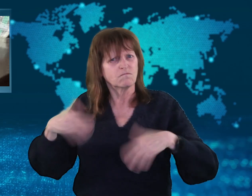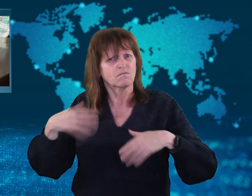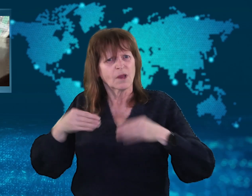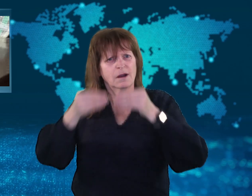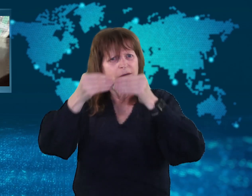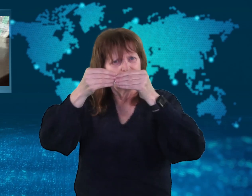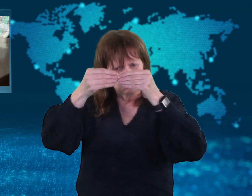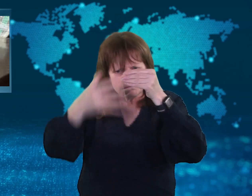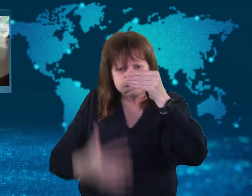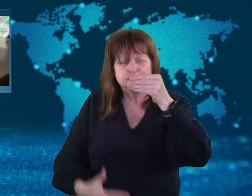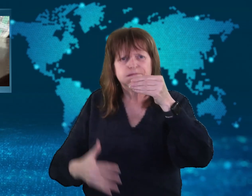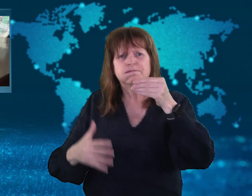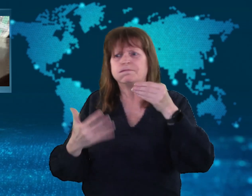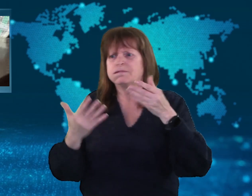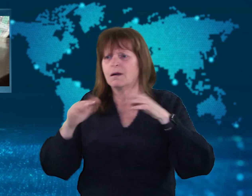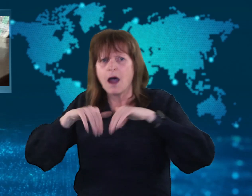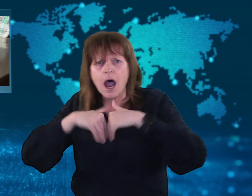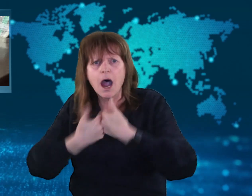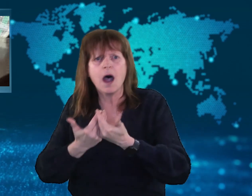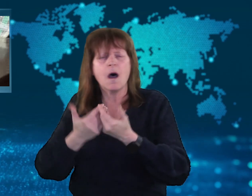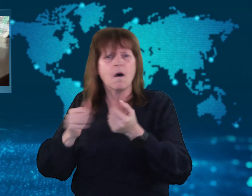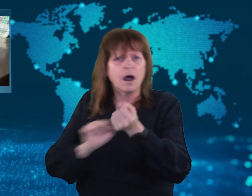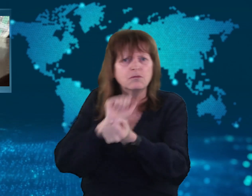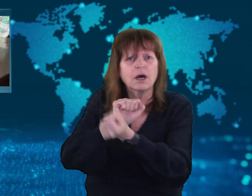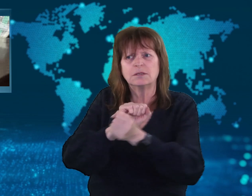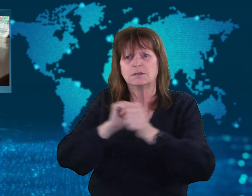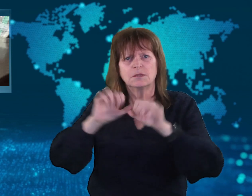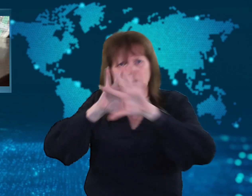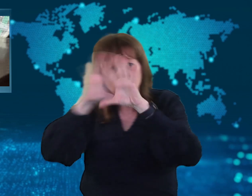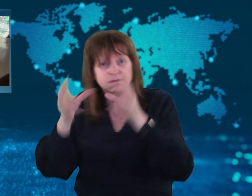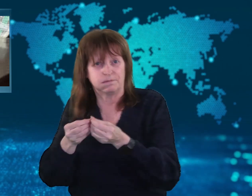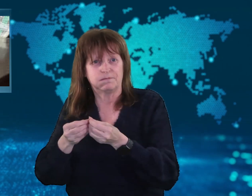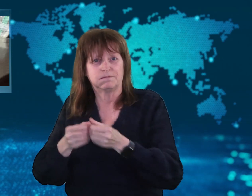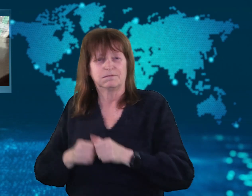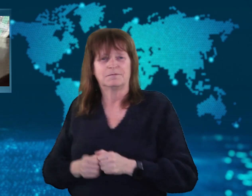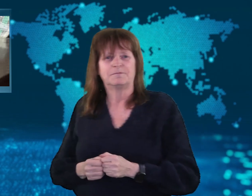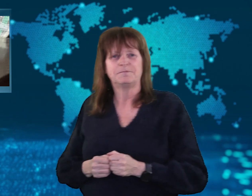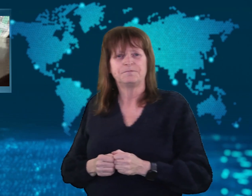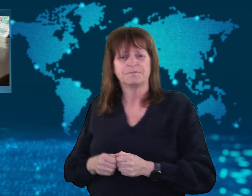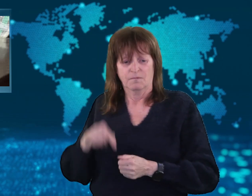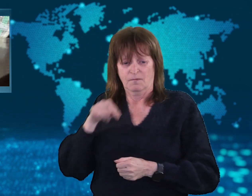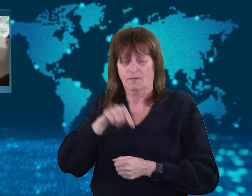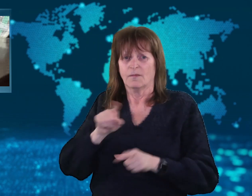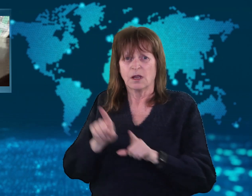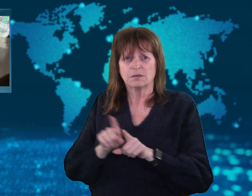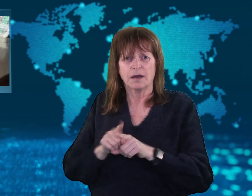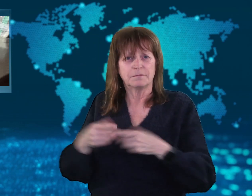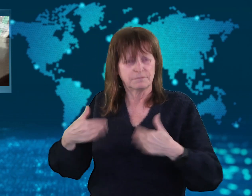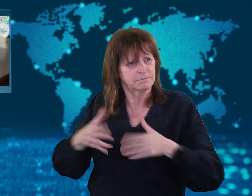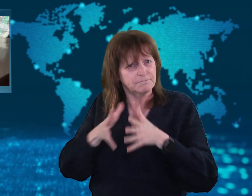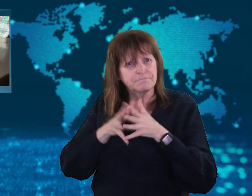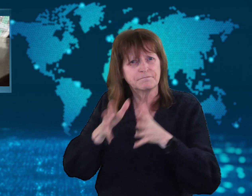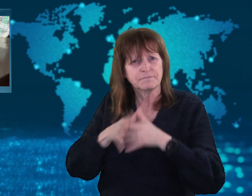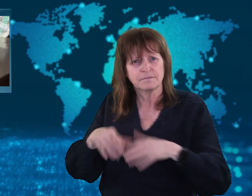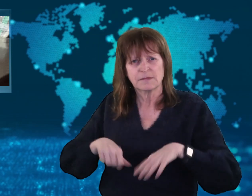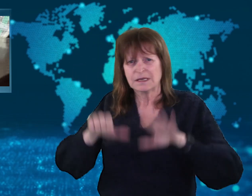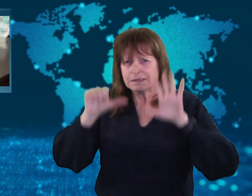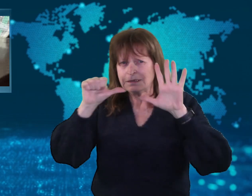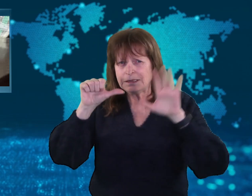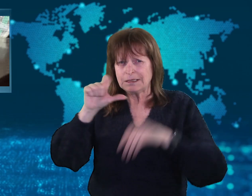They had spent around six weeks in intense surveillance and investigation.